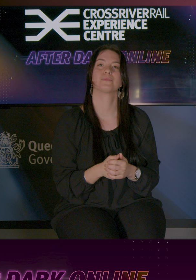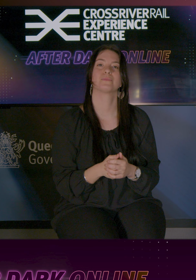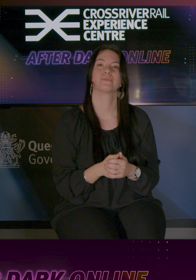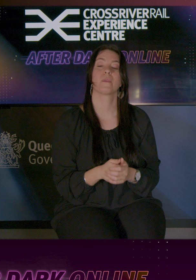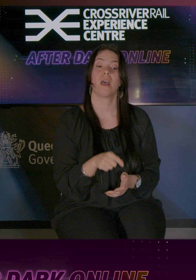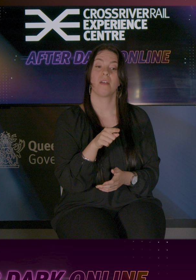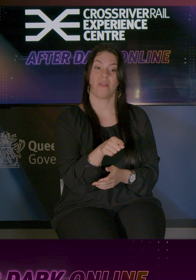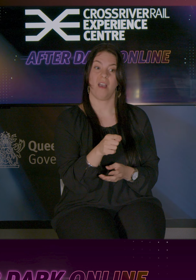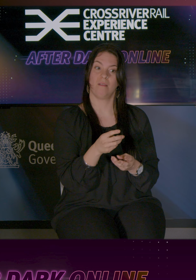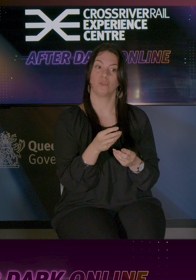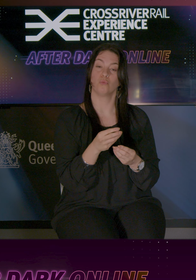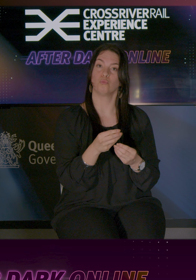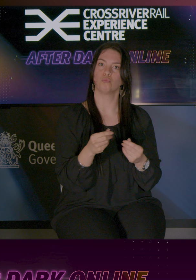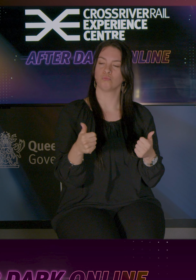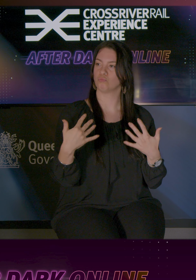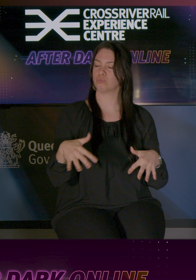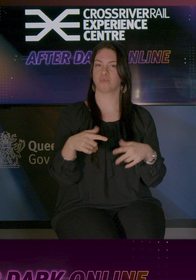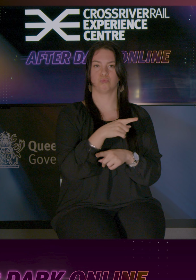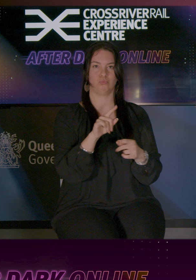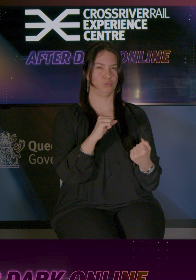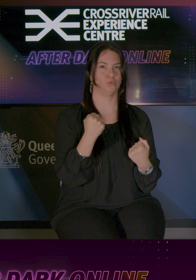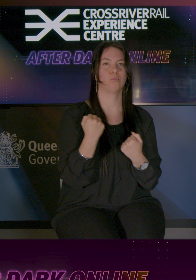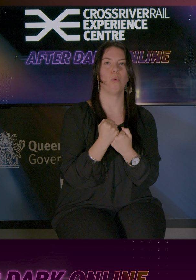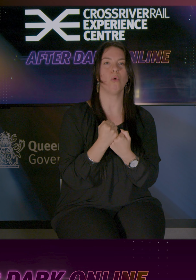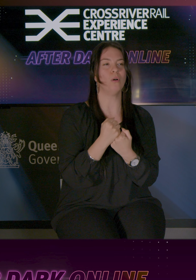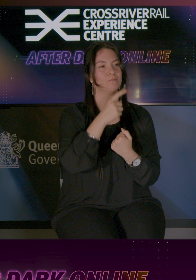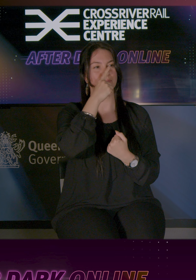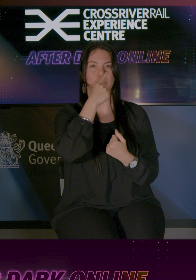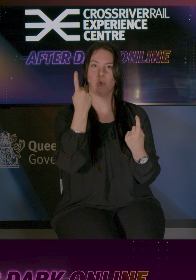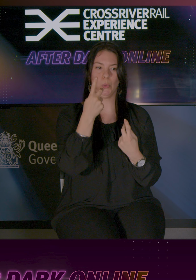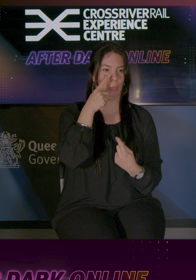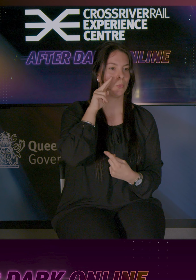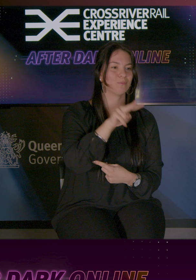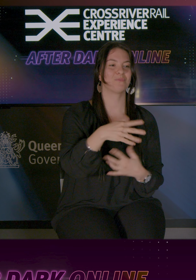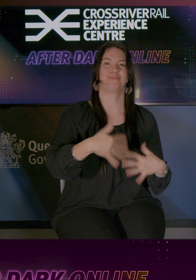supported by participants and is now installed at uranga station and has been rolled out across the